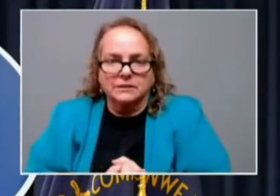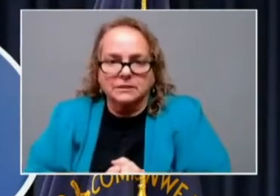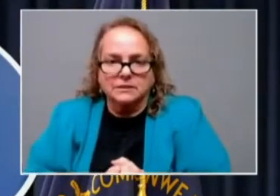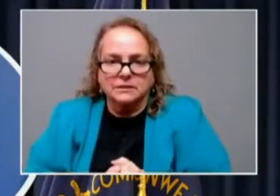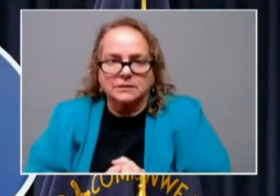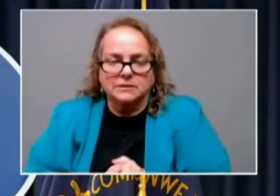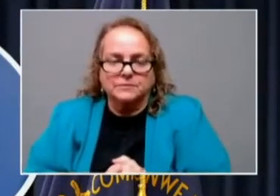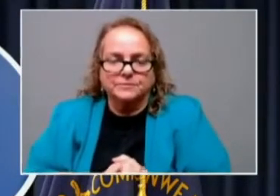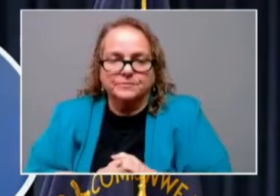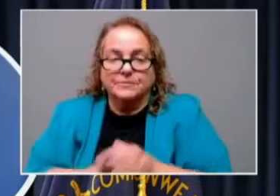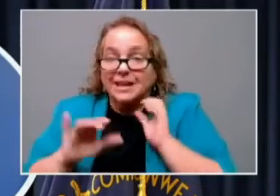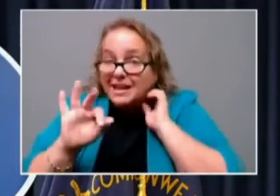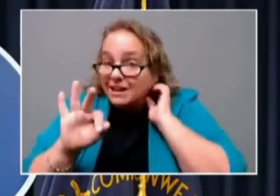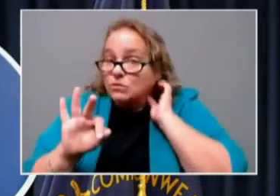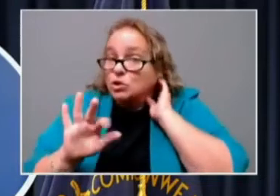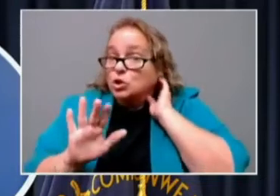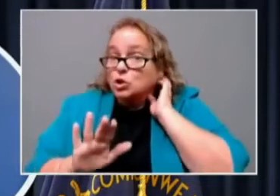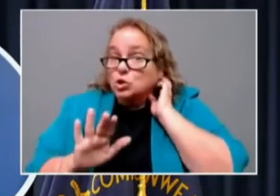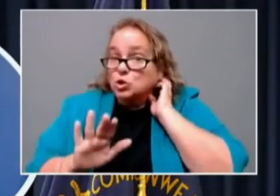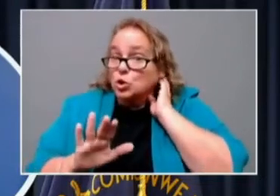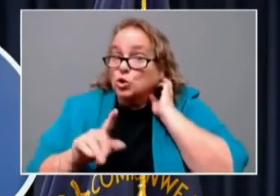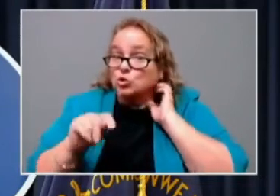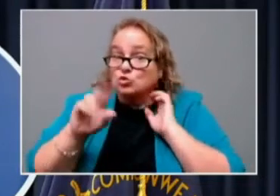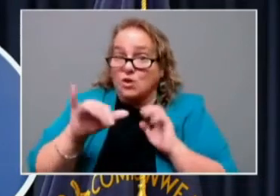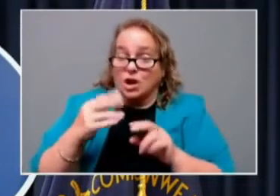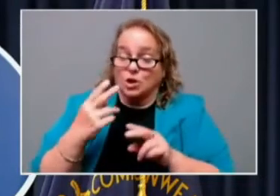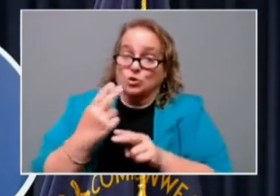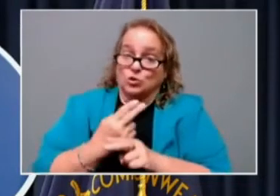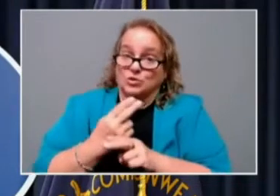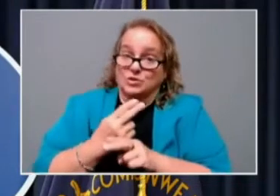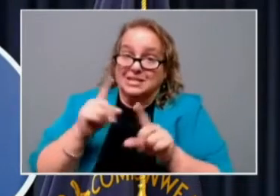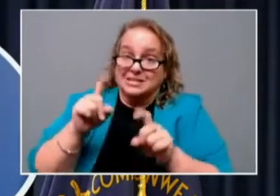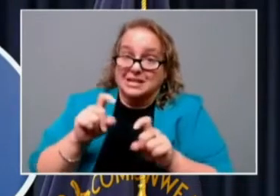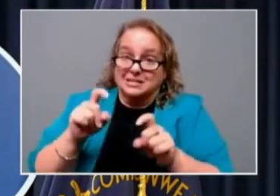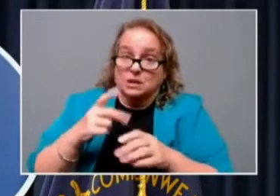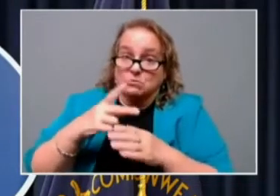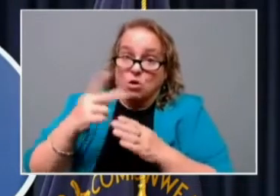schools try to just use a testing program and do not pair it with